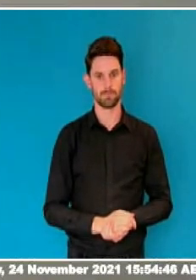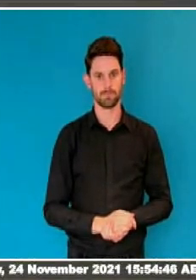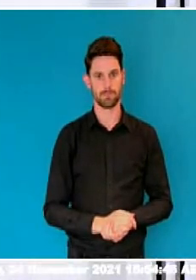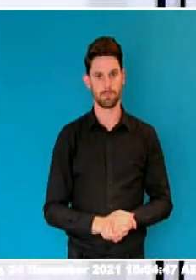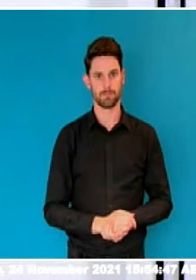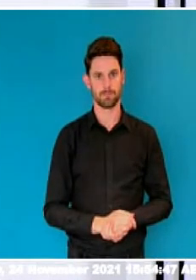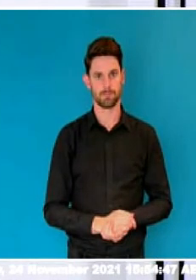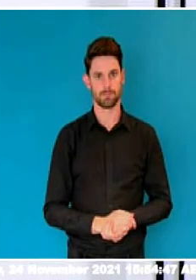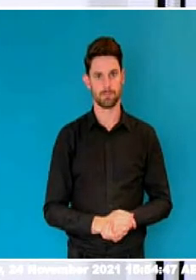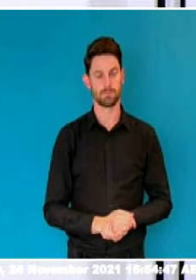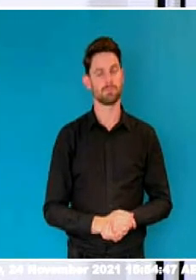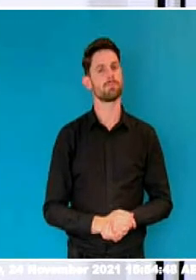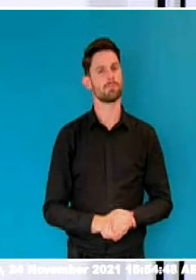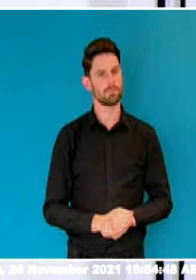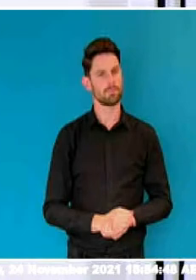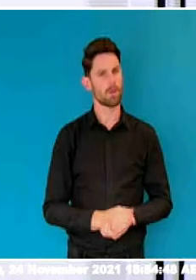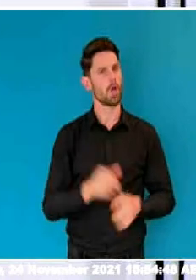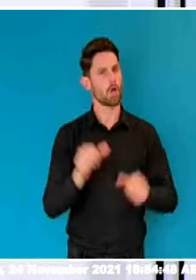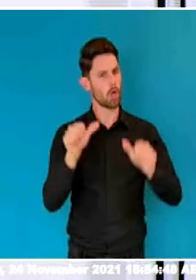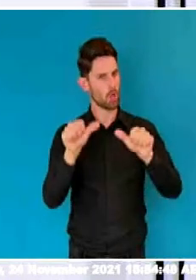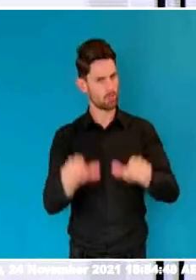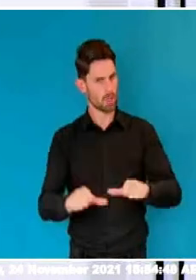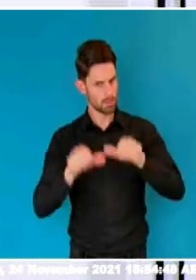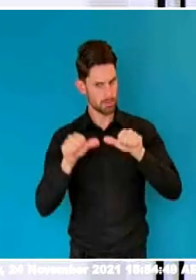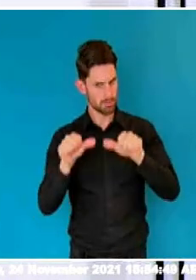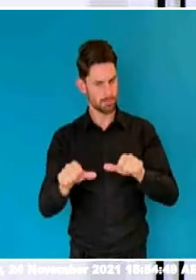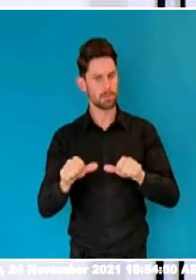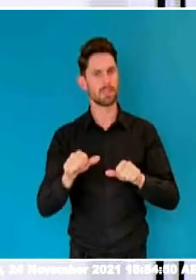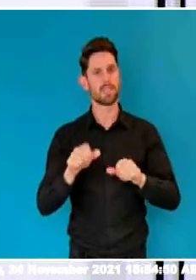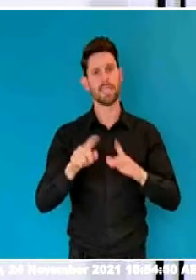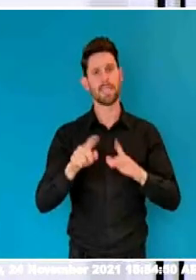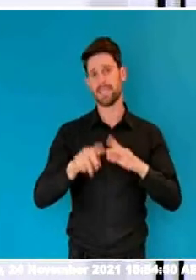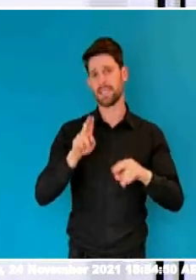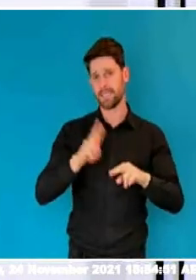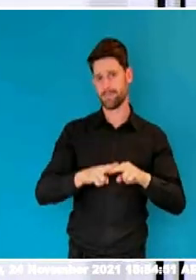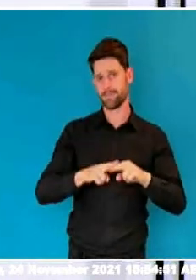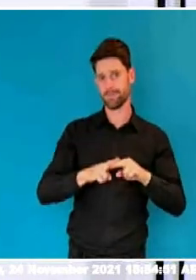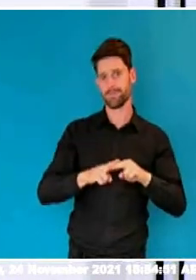and one of these investigations was completed and it was thought that a